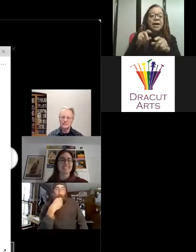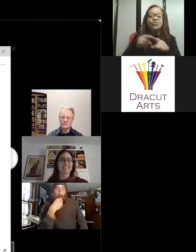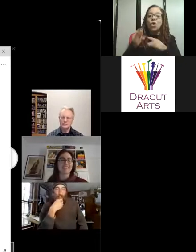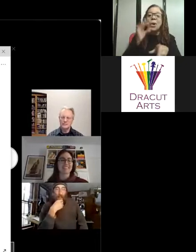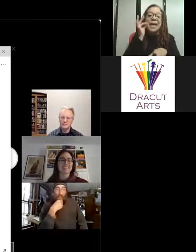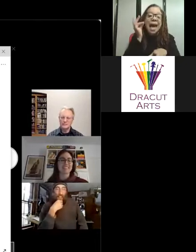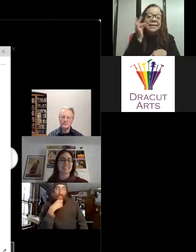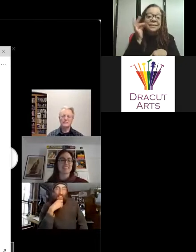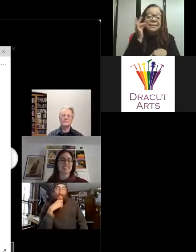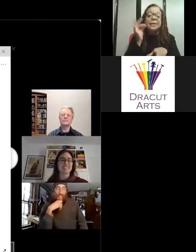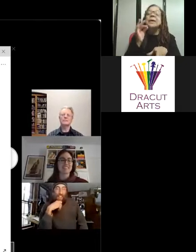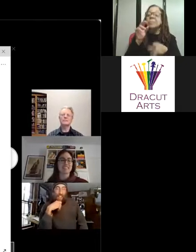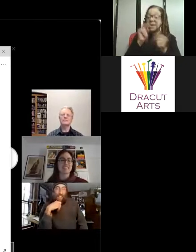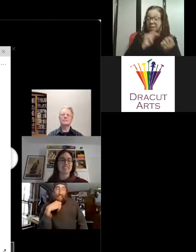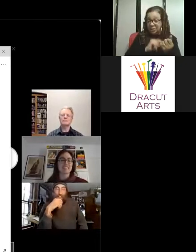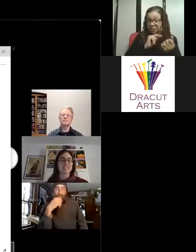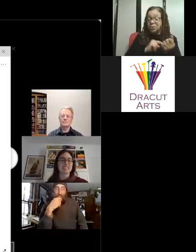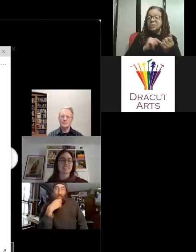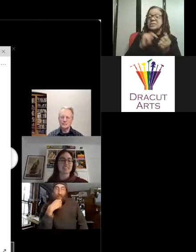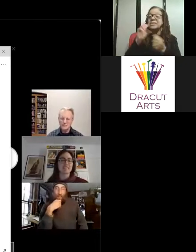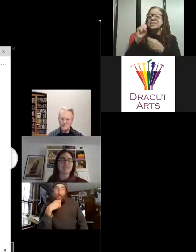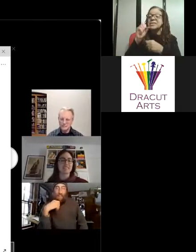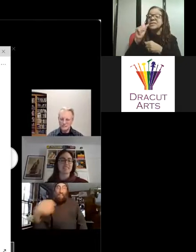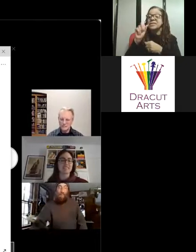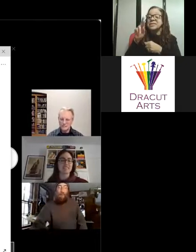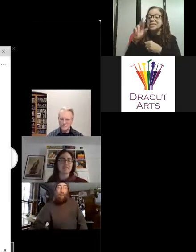writes about the cats in her, in her letter. She has a wonderful passage about